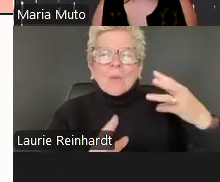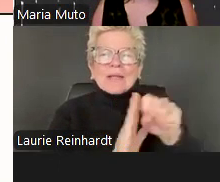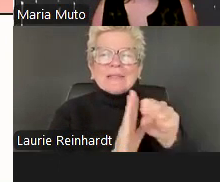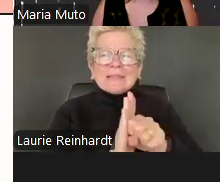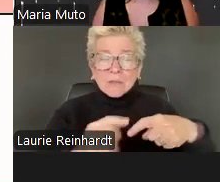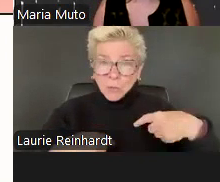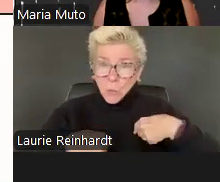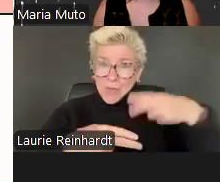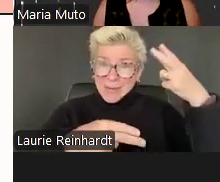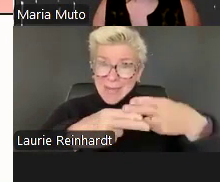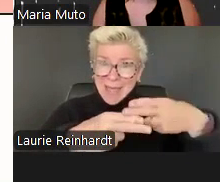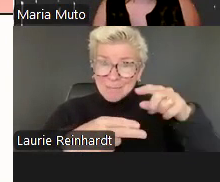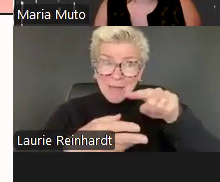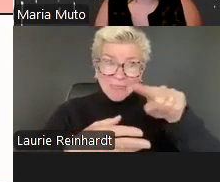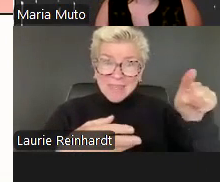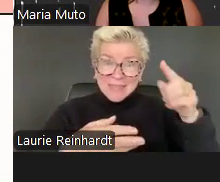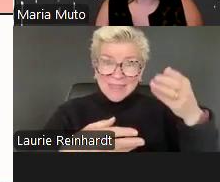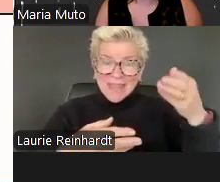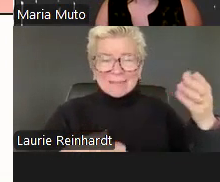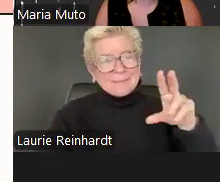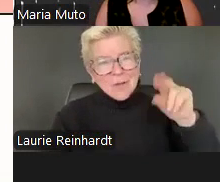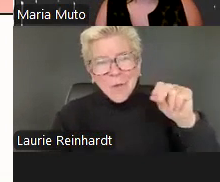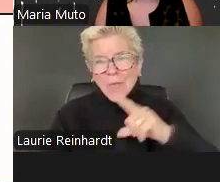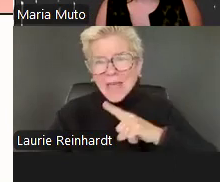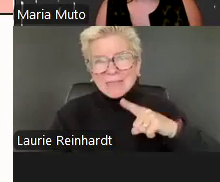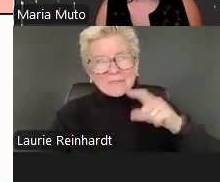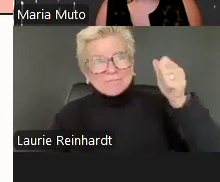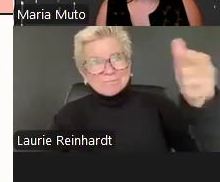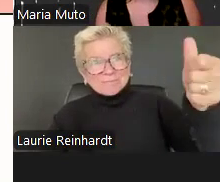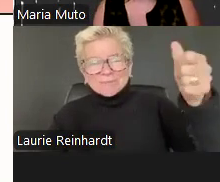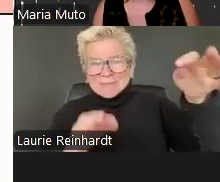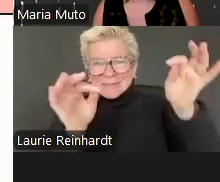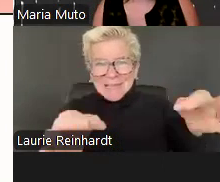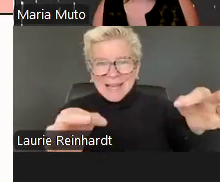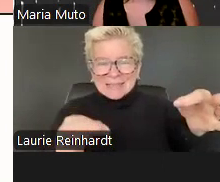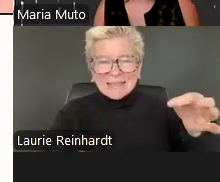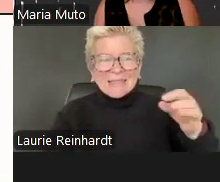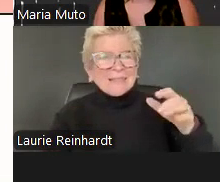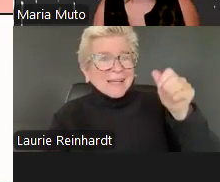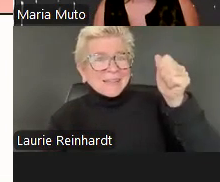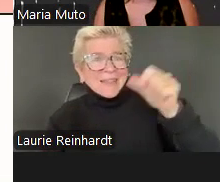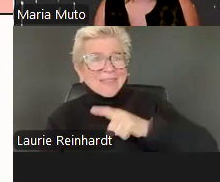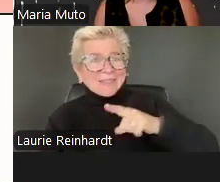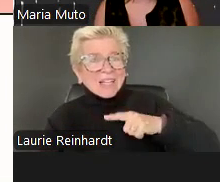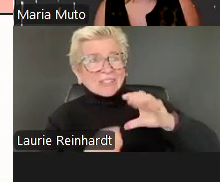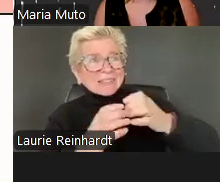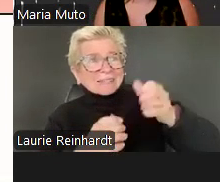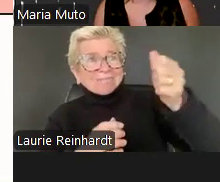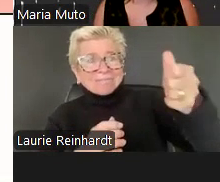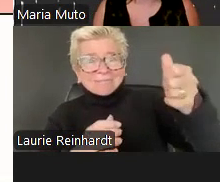they're written into the legislation so and the rules. Unfortunately we can't do a name